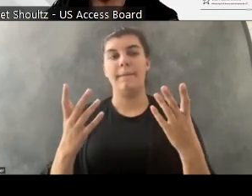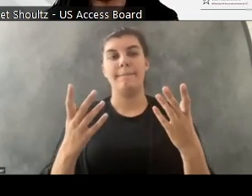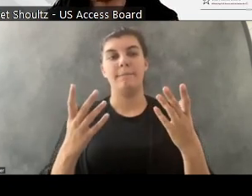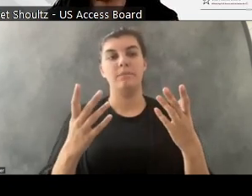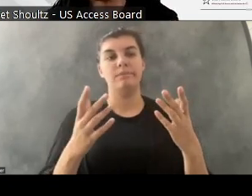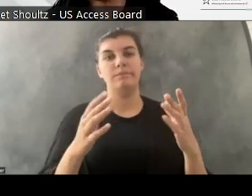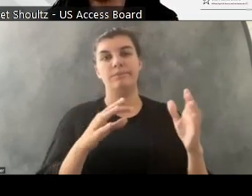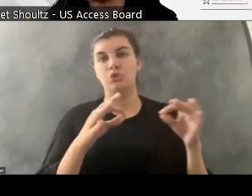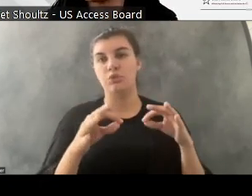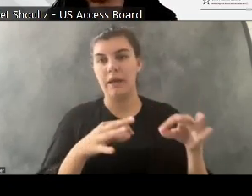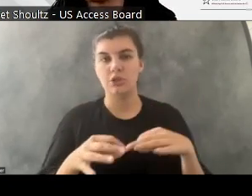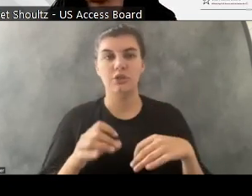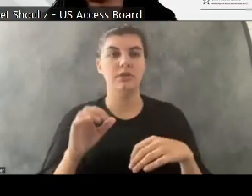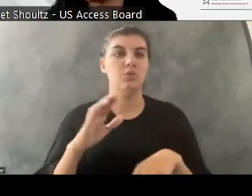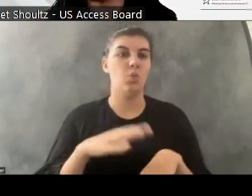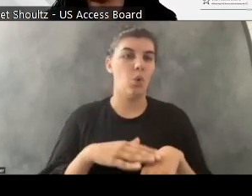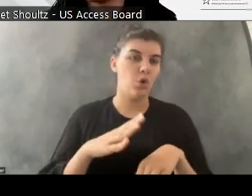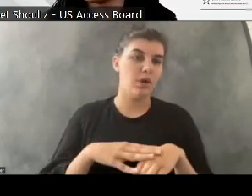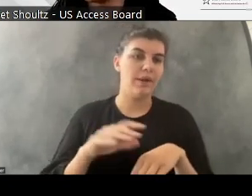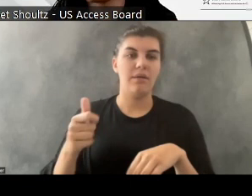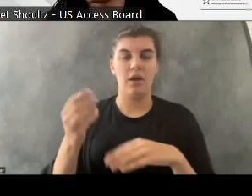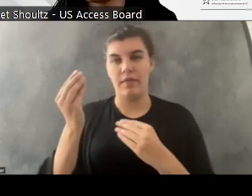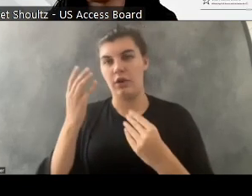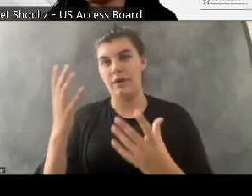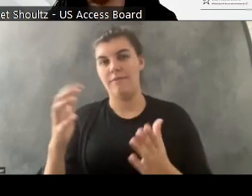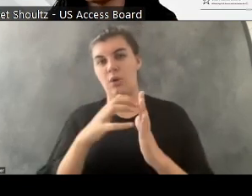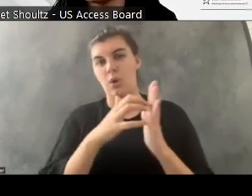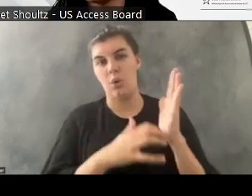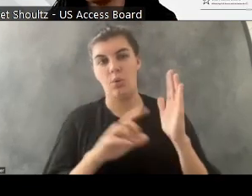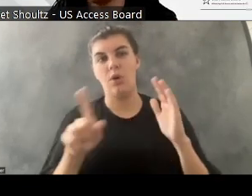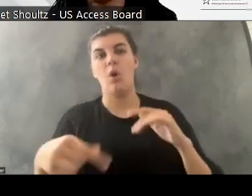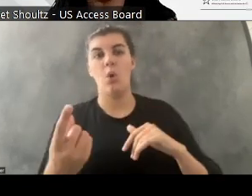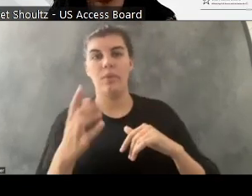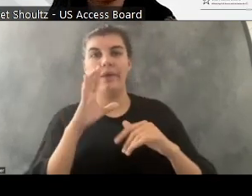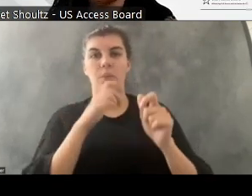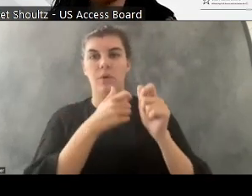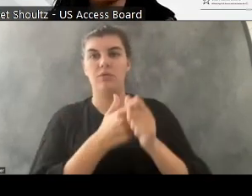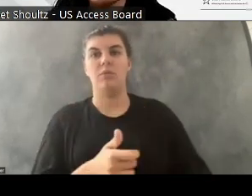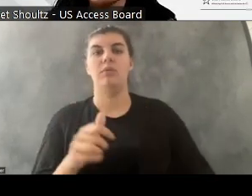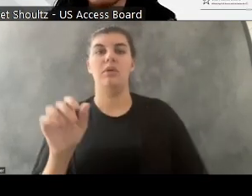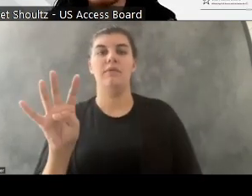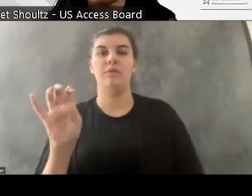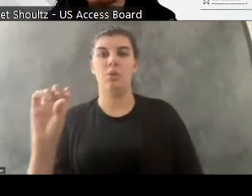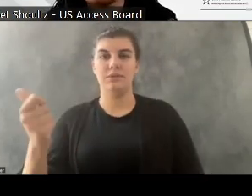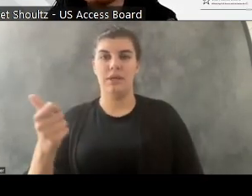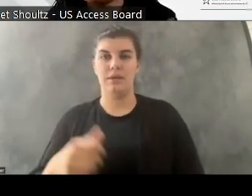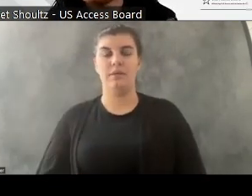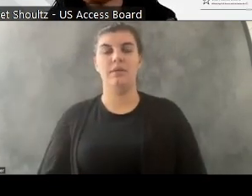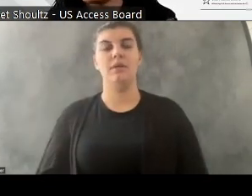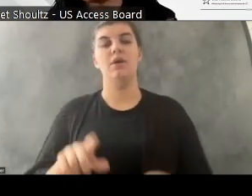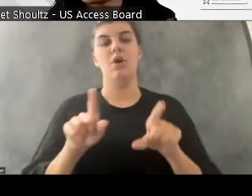provide directions warning or other information for pedestrians only shall supply with 410. We